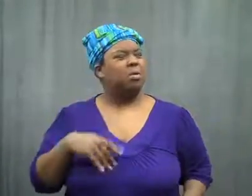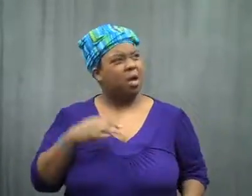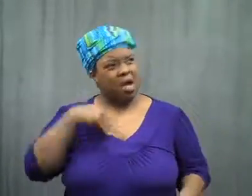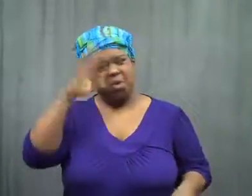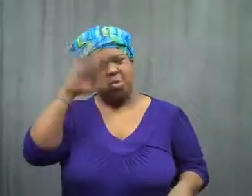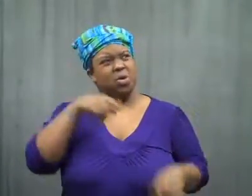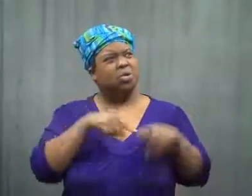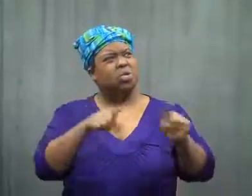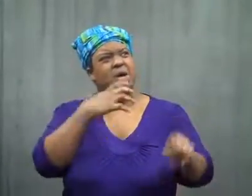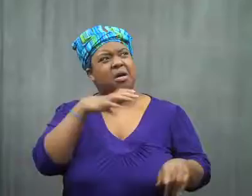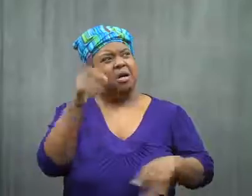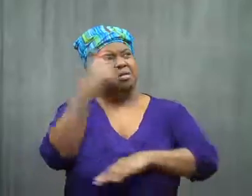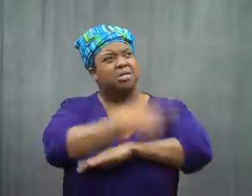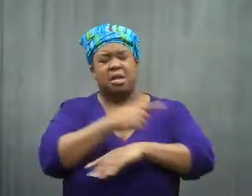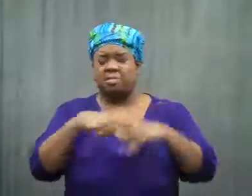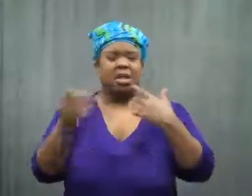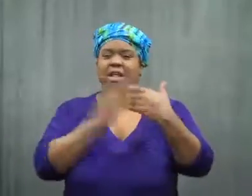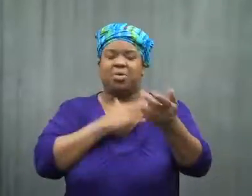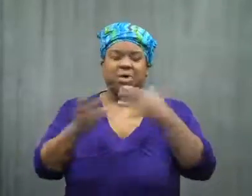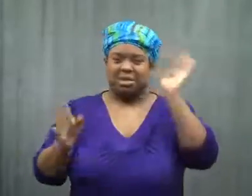I know it was a hot day, but anyway...